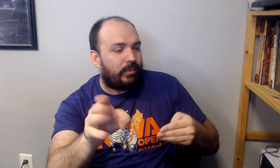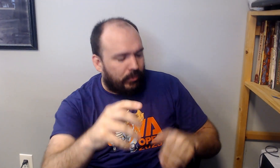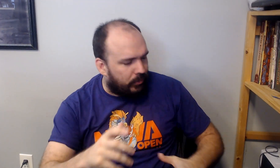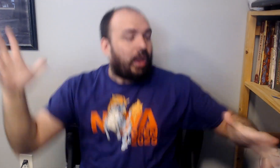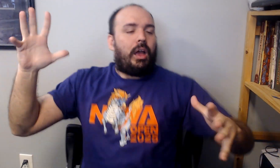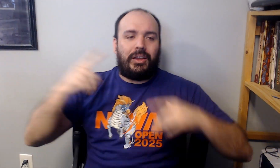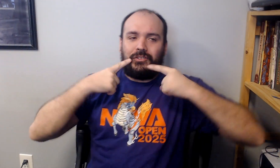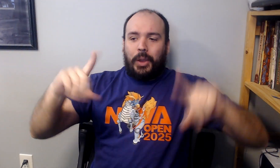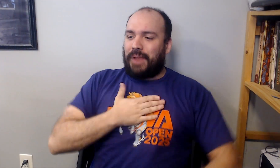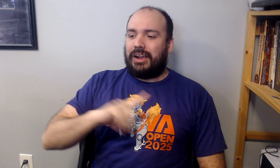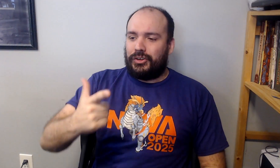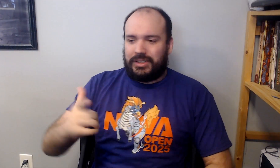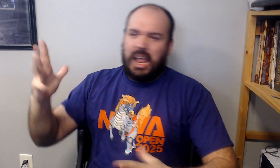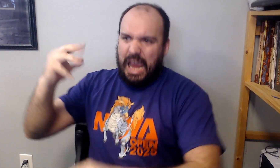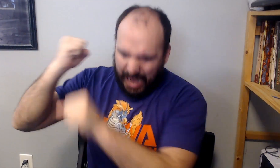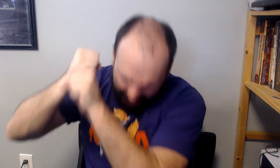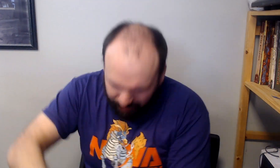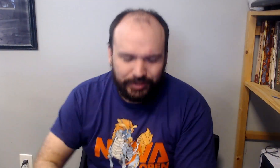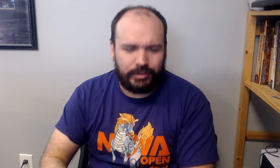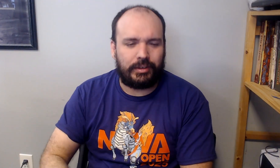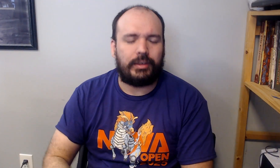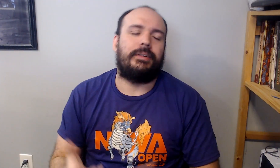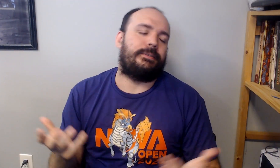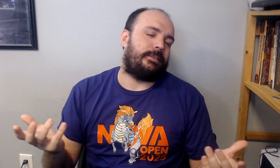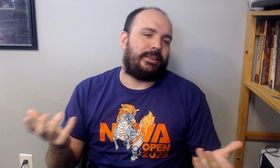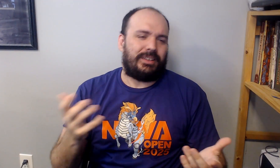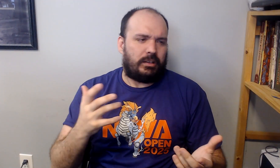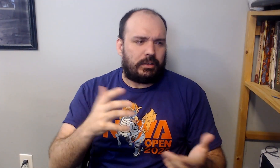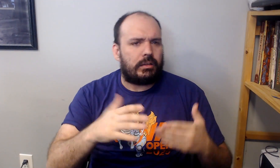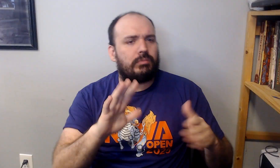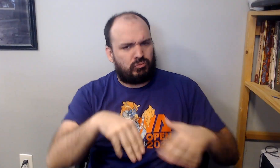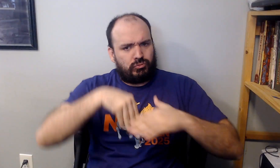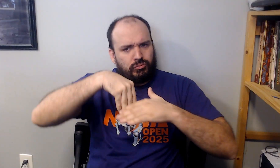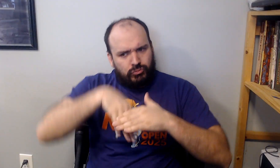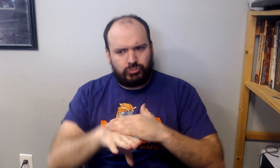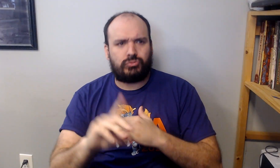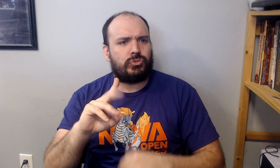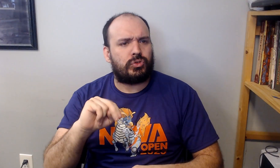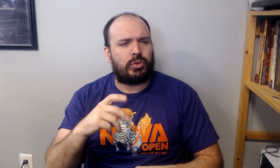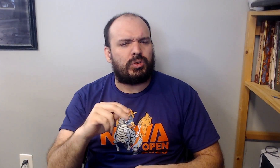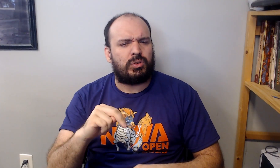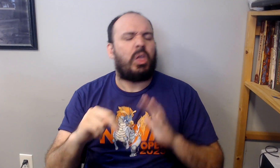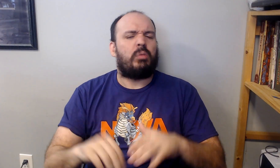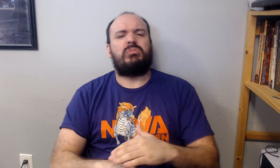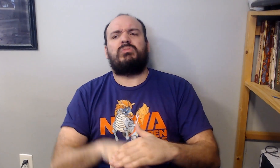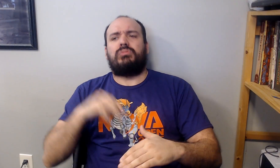and see a thrilled NPC declaring “Finally! It’s my turn!” and attacks me. That’s a bit silly. What if I had instead entered the dungeon, but left.